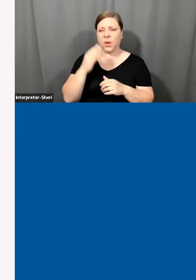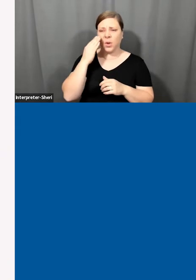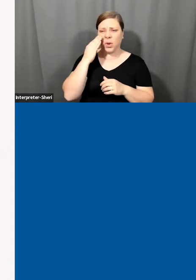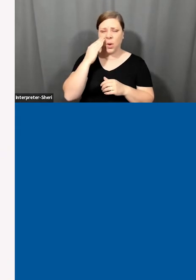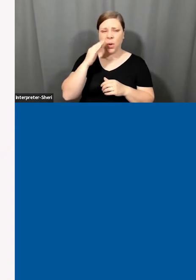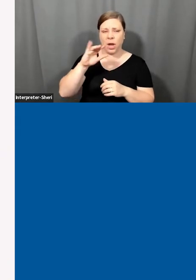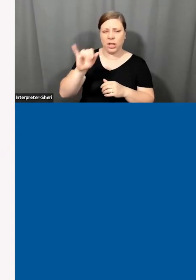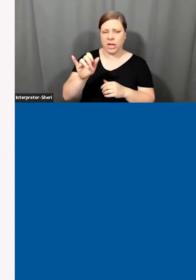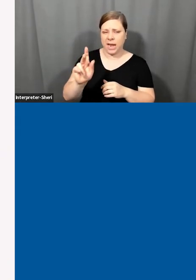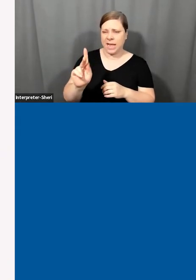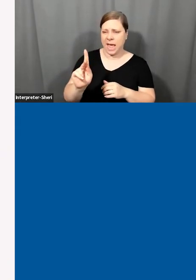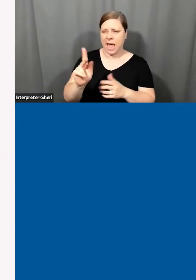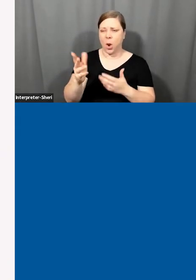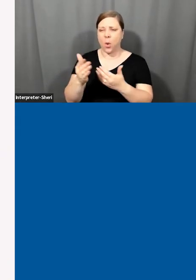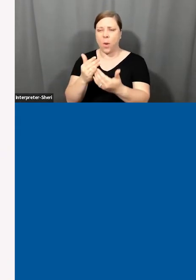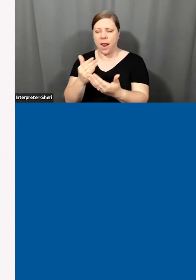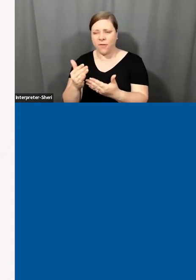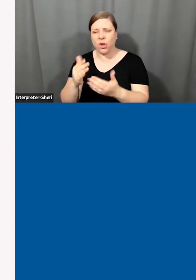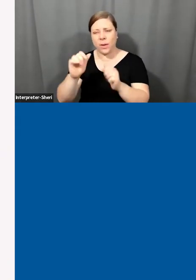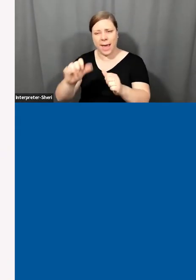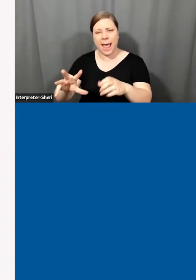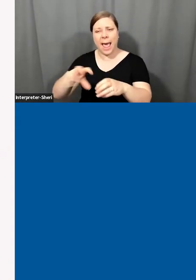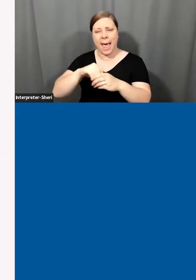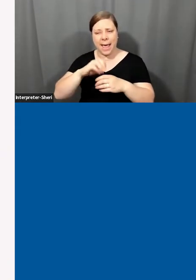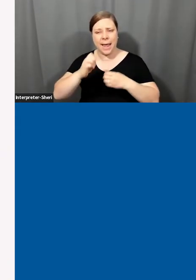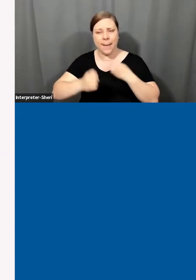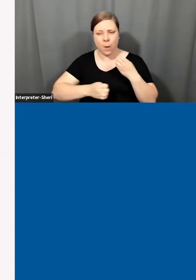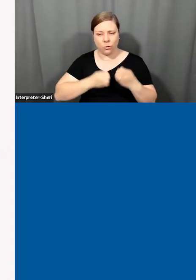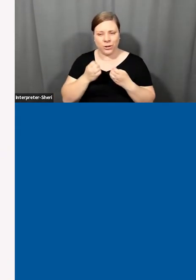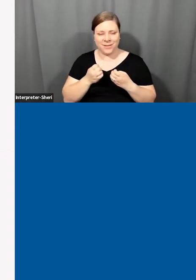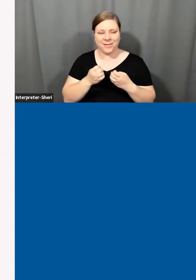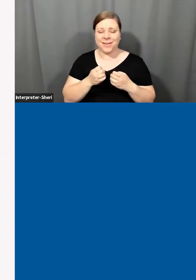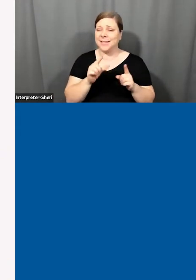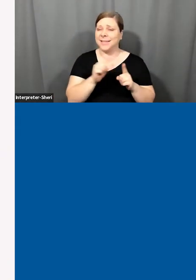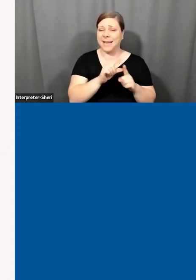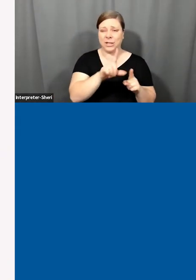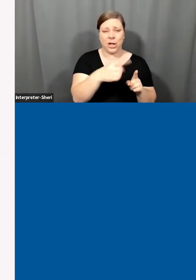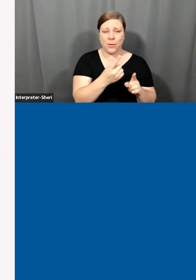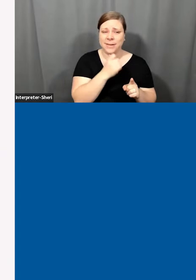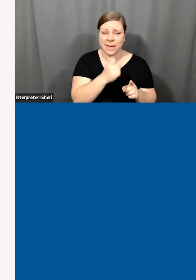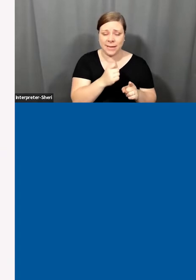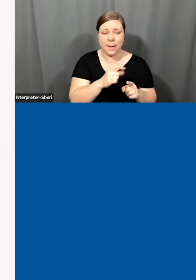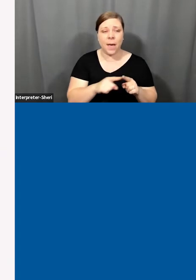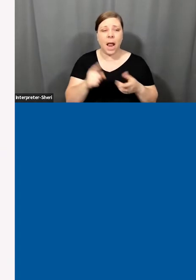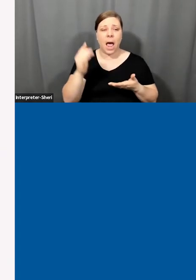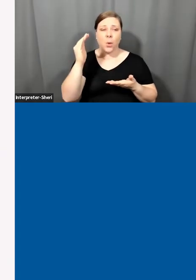We can note the emotions that we use in a post because you can't get emotions off text alone. We reduced the emojis and grouped them together